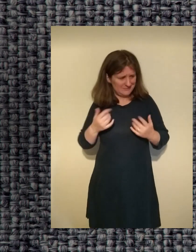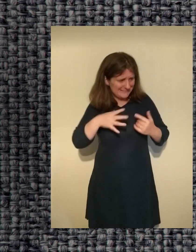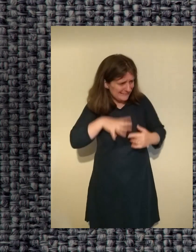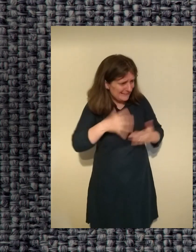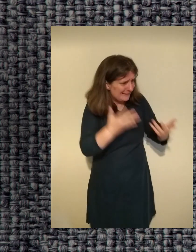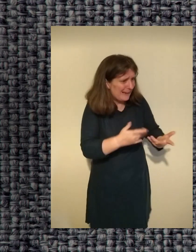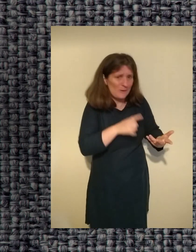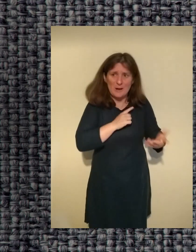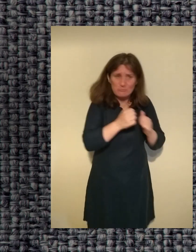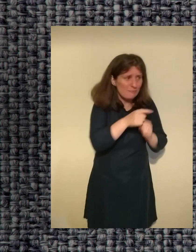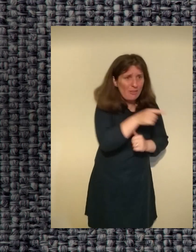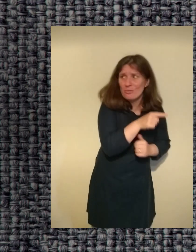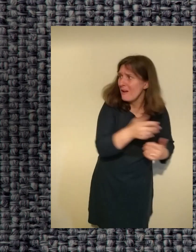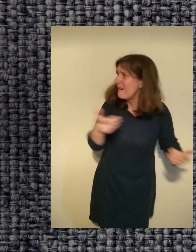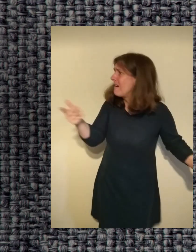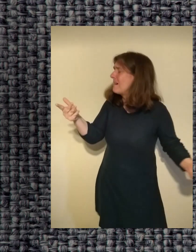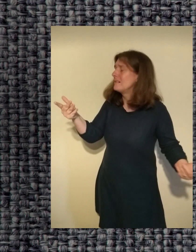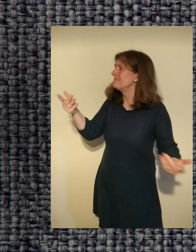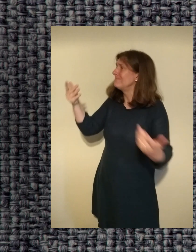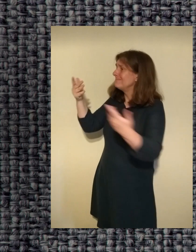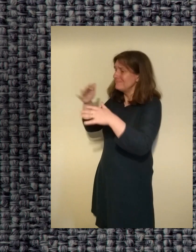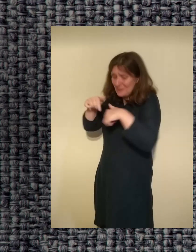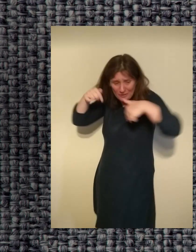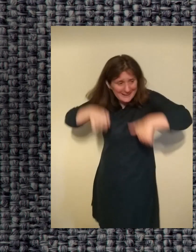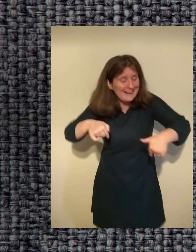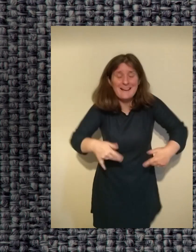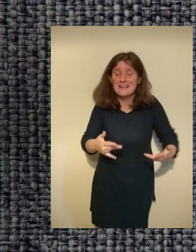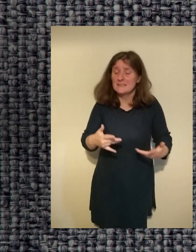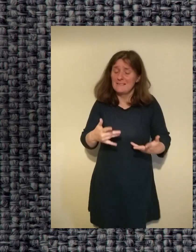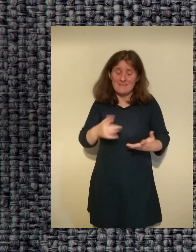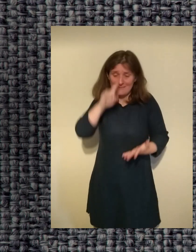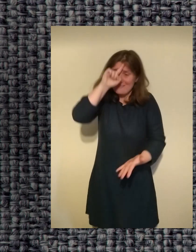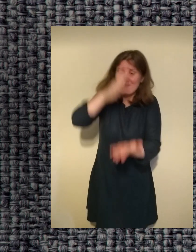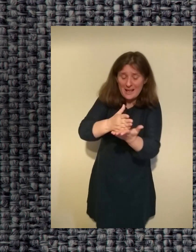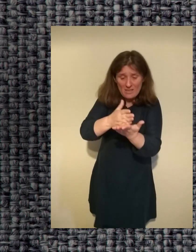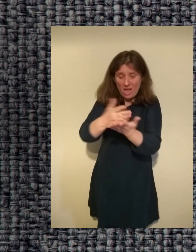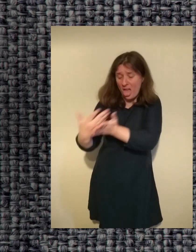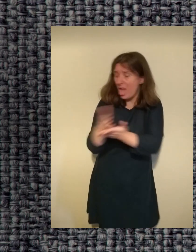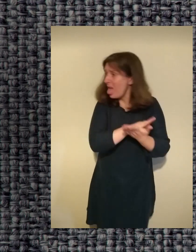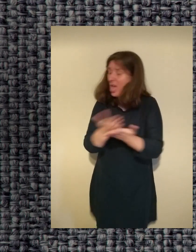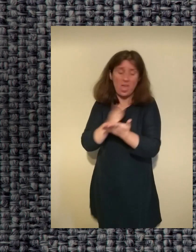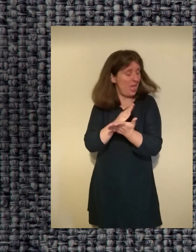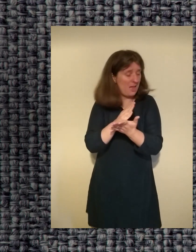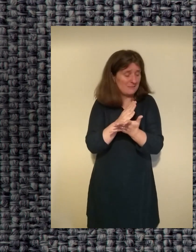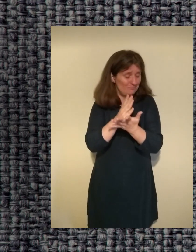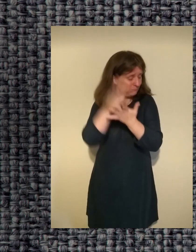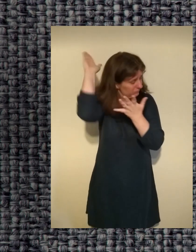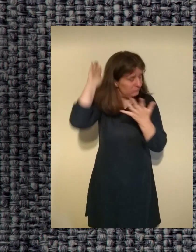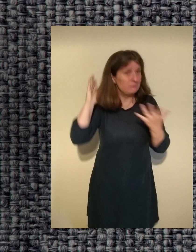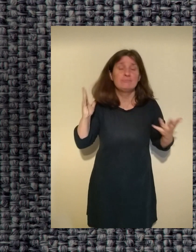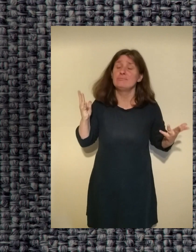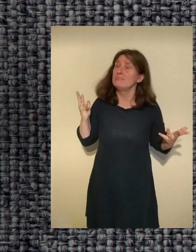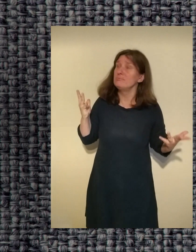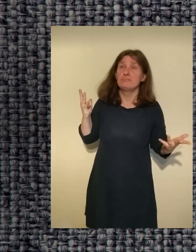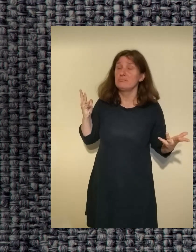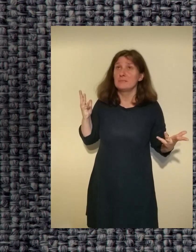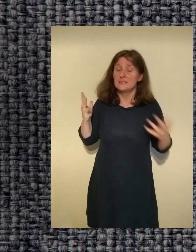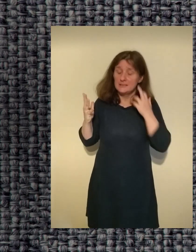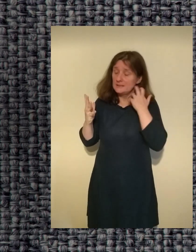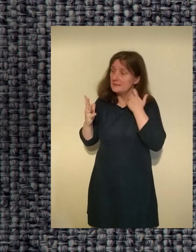and supported had not been around when they needed him most. Their faith was cracking